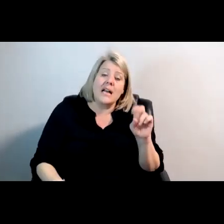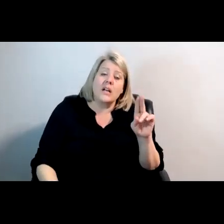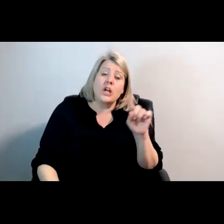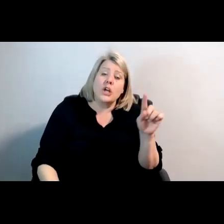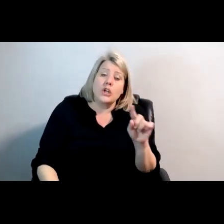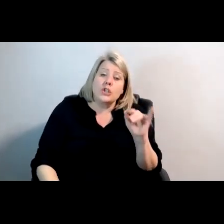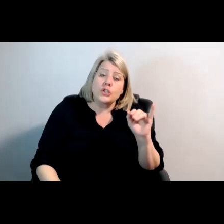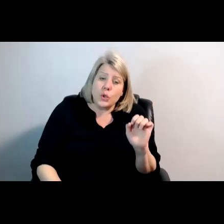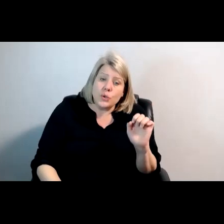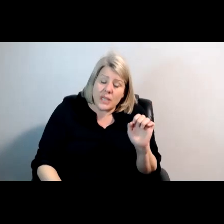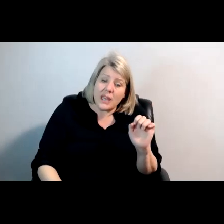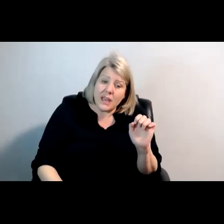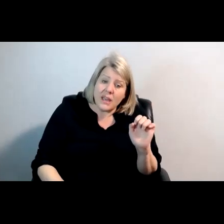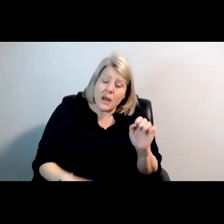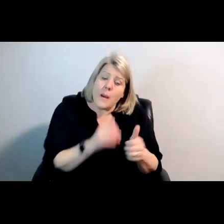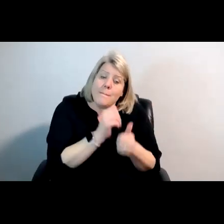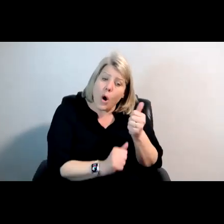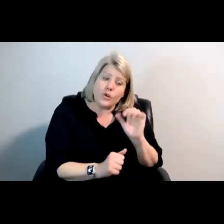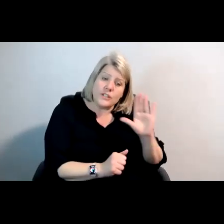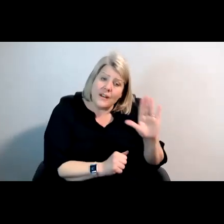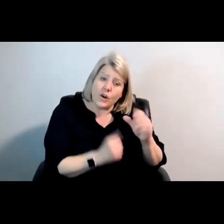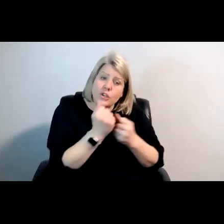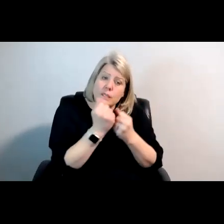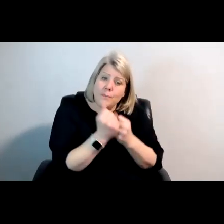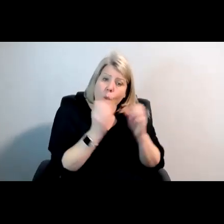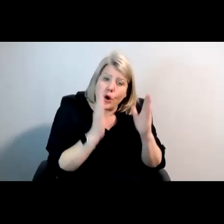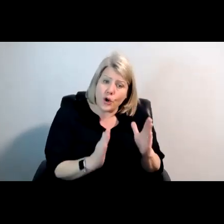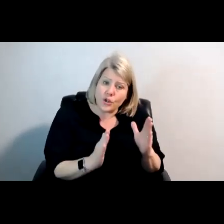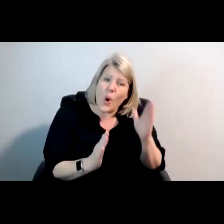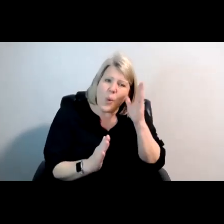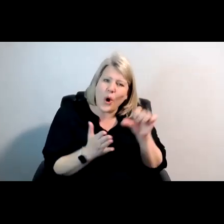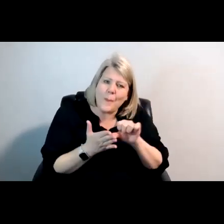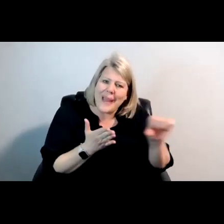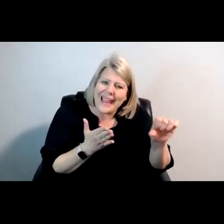to the question about paid supporters, Susie, most of Susie supporters were and are paid supporters,